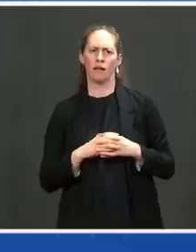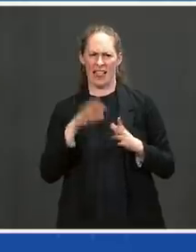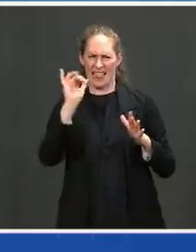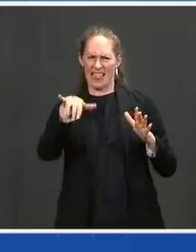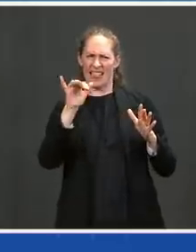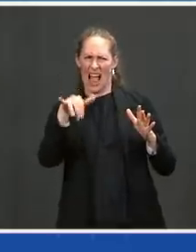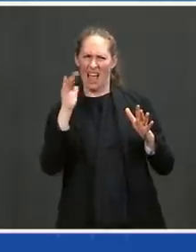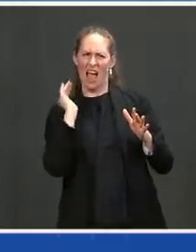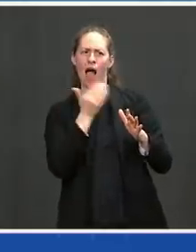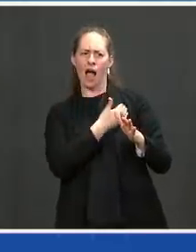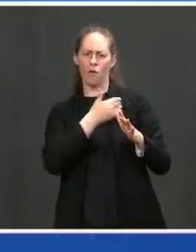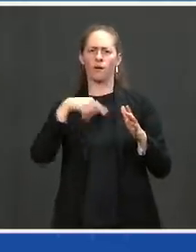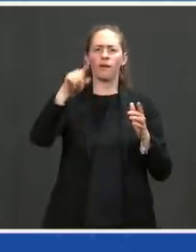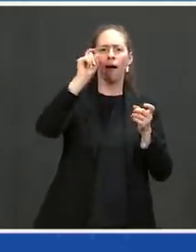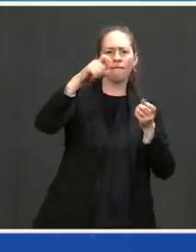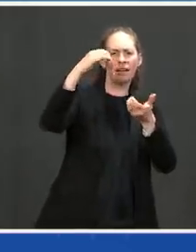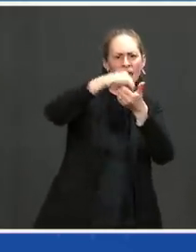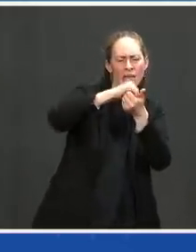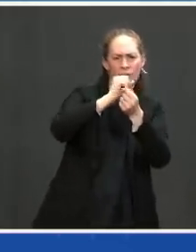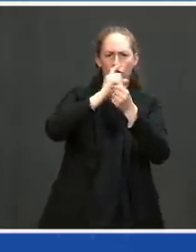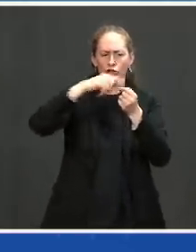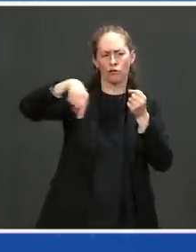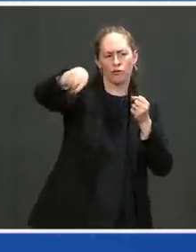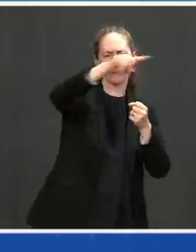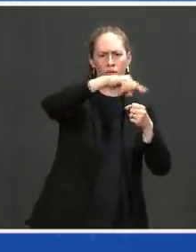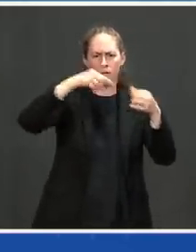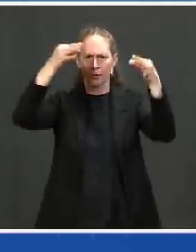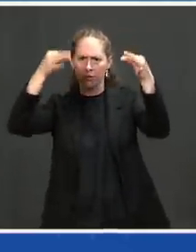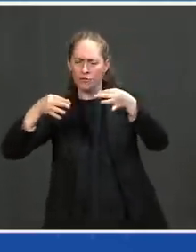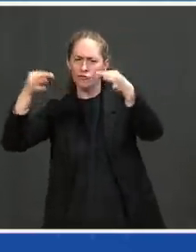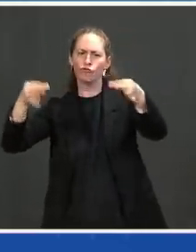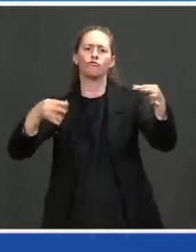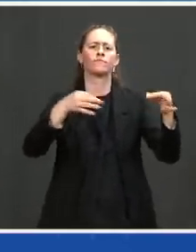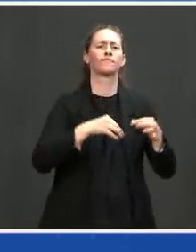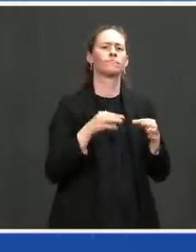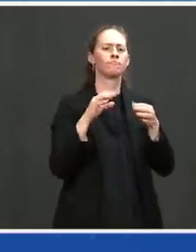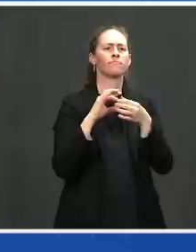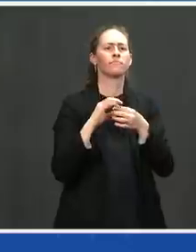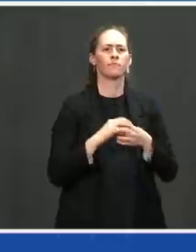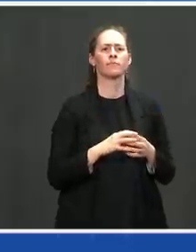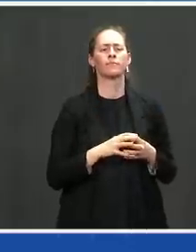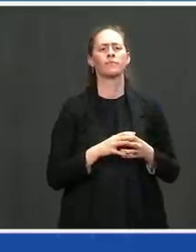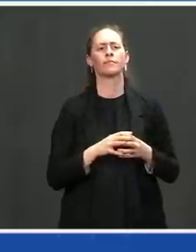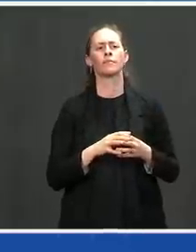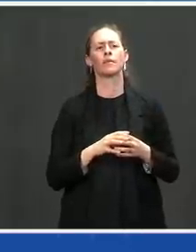The President: You've only got another hour now, okay? The Press: Diplomacy: Can you define what you mean? And former President Obama